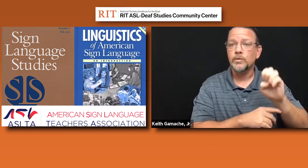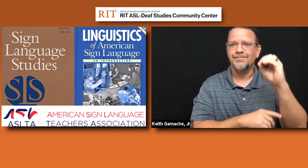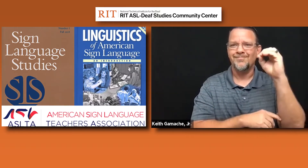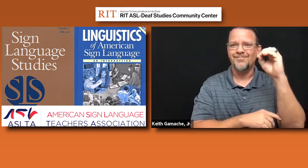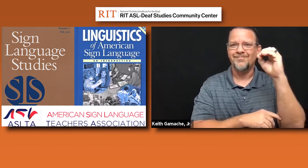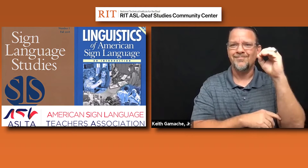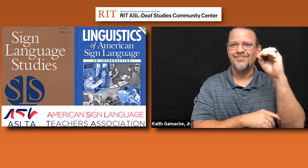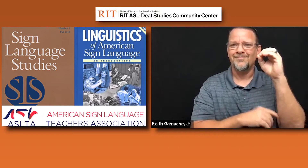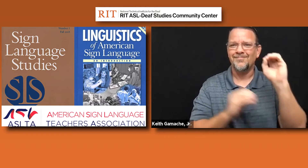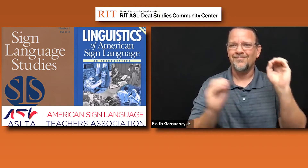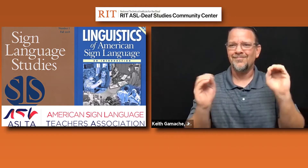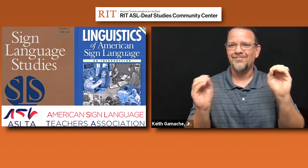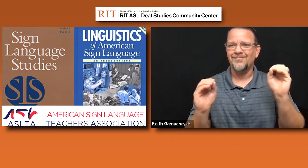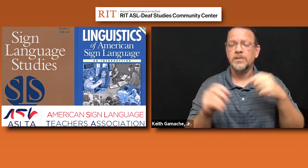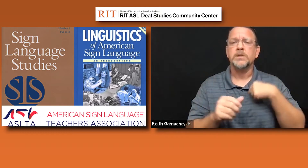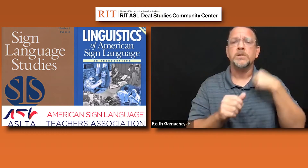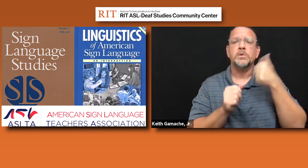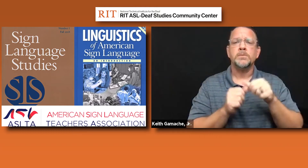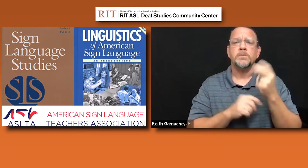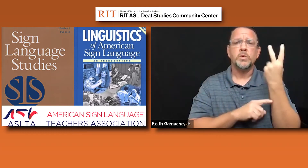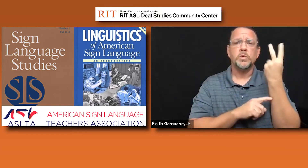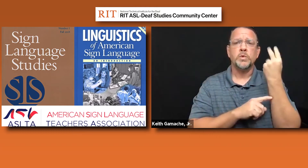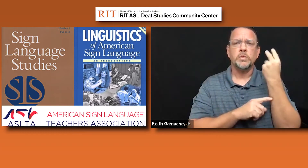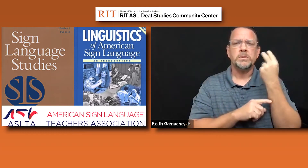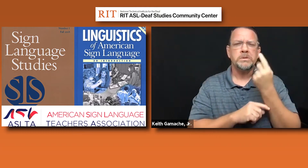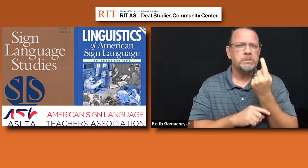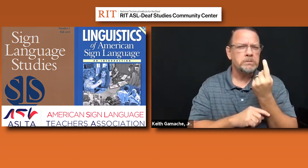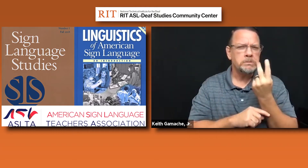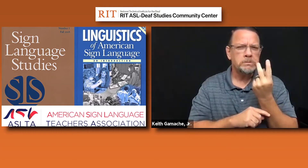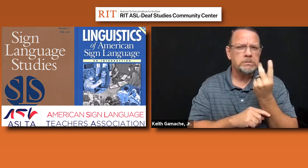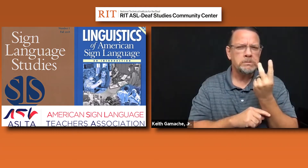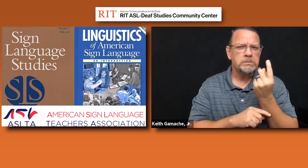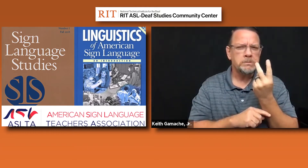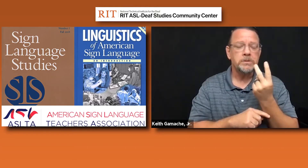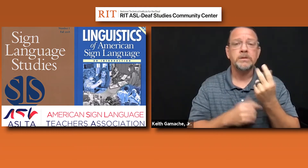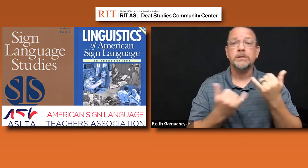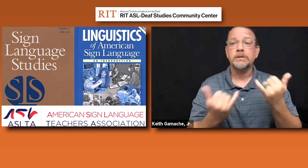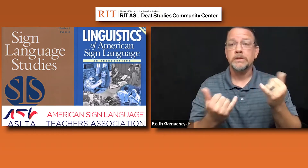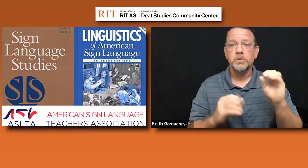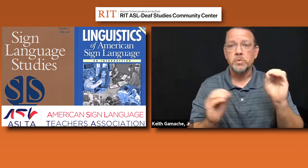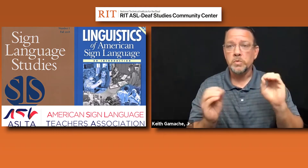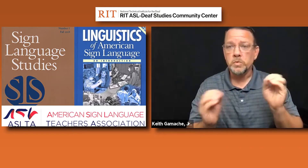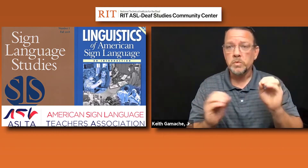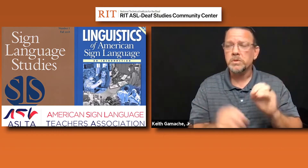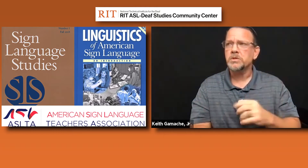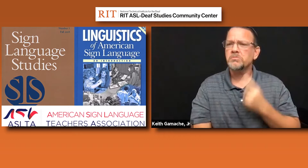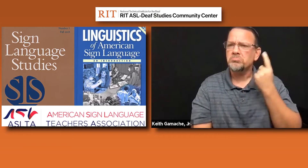about syntax and discourse, and there were none. I think in the past couple years, there might have been one or two,